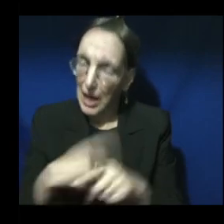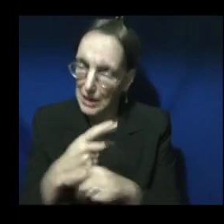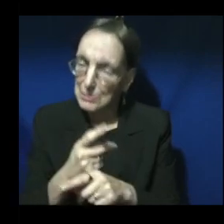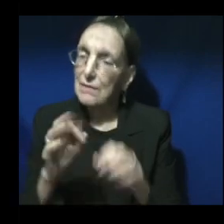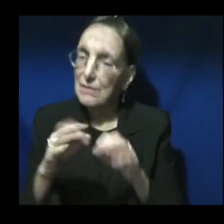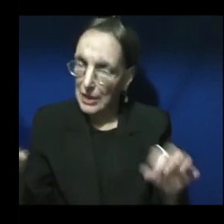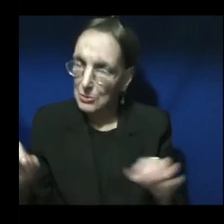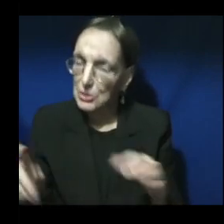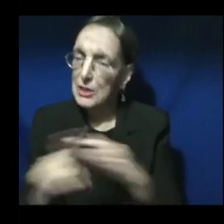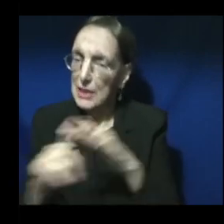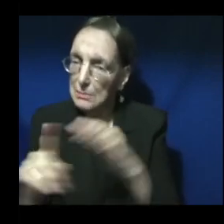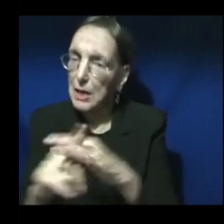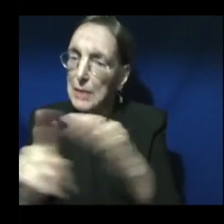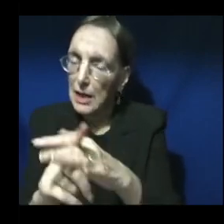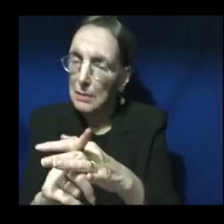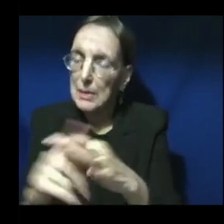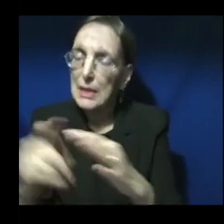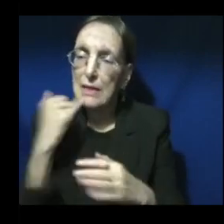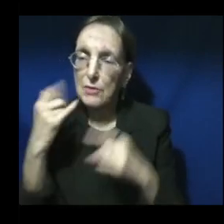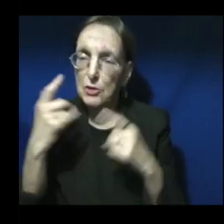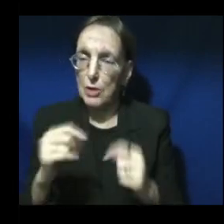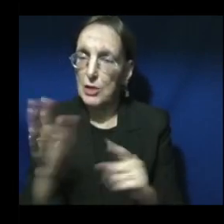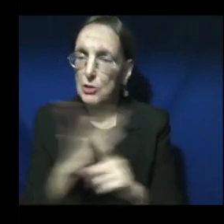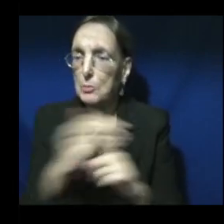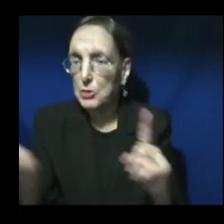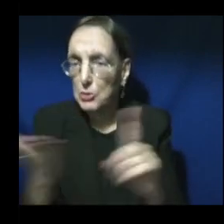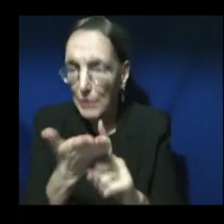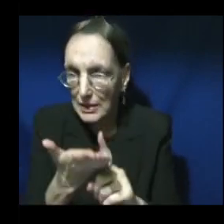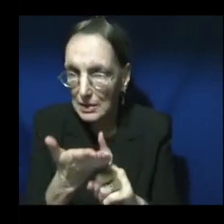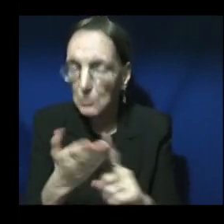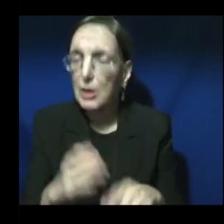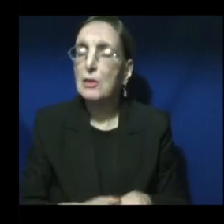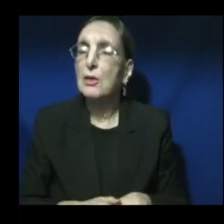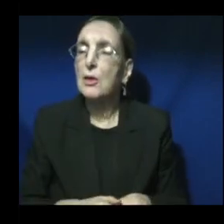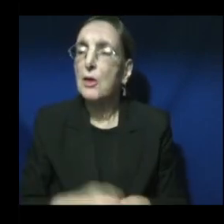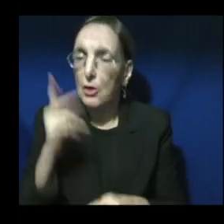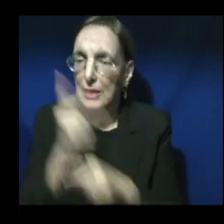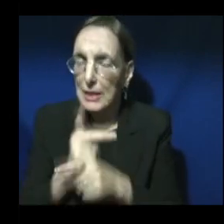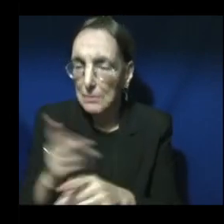or hold an audience’s attention, whether trying to get more engagement on our social content or